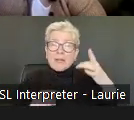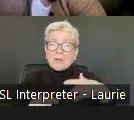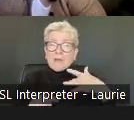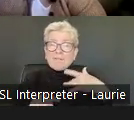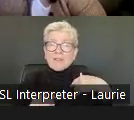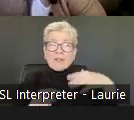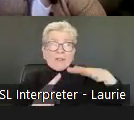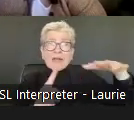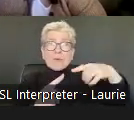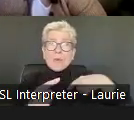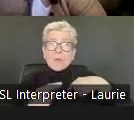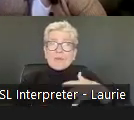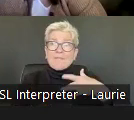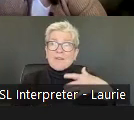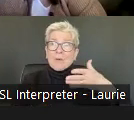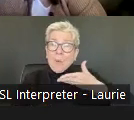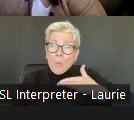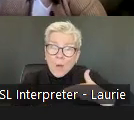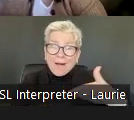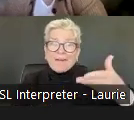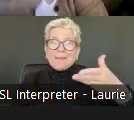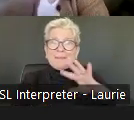you're welcomed into a space and we definitely know when we're not